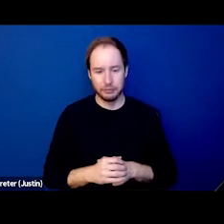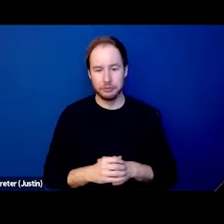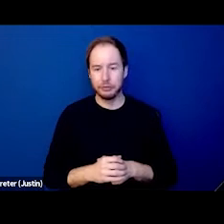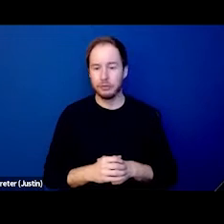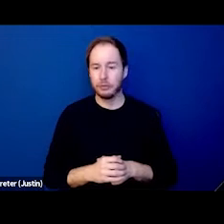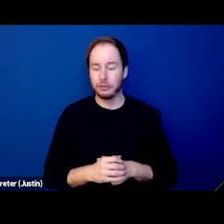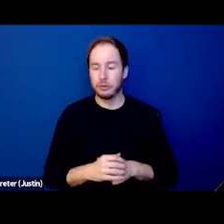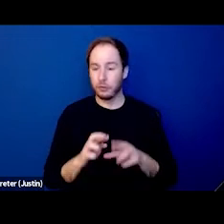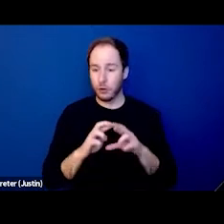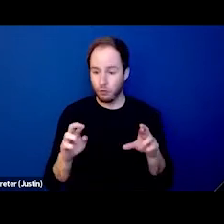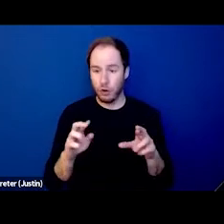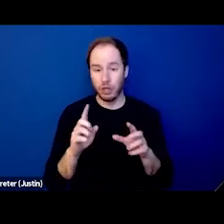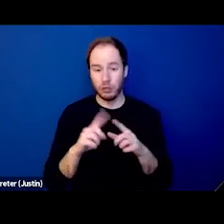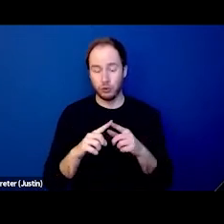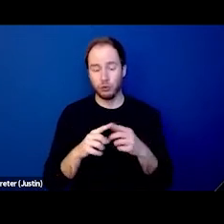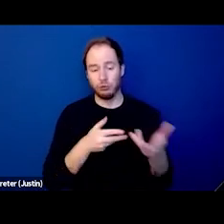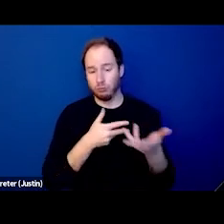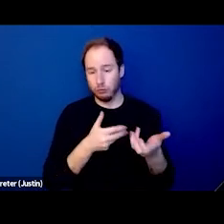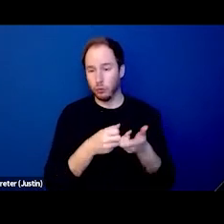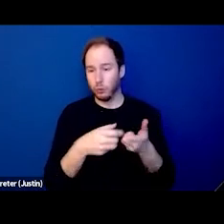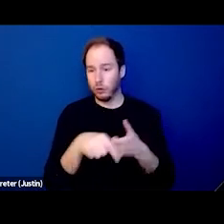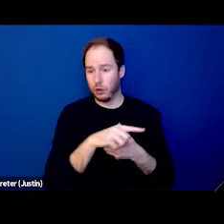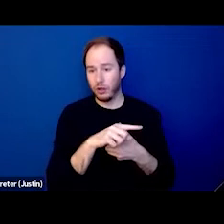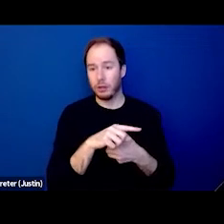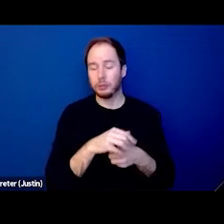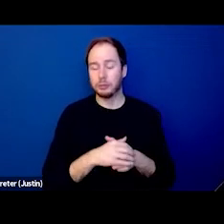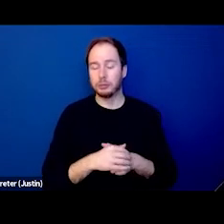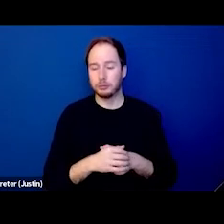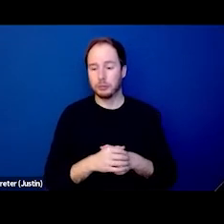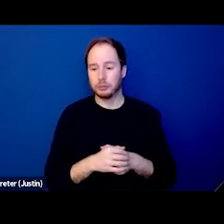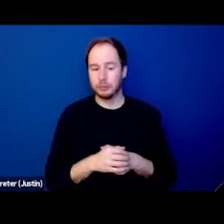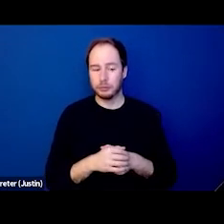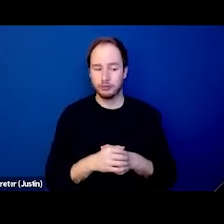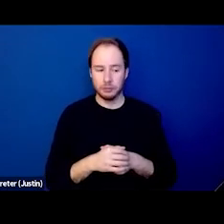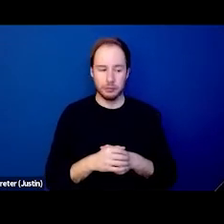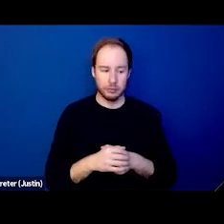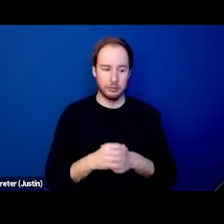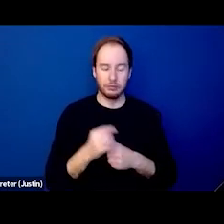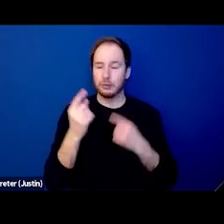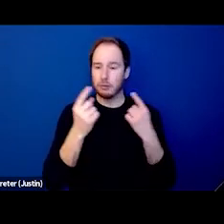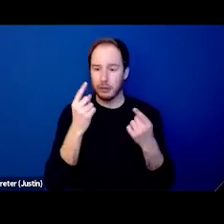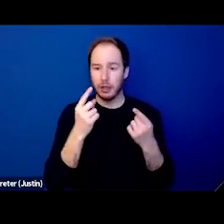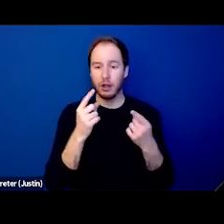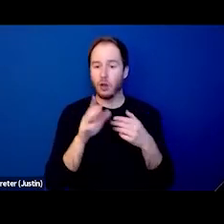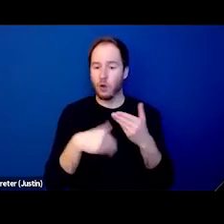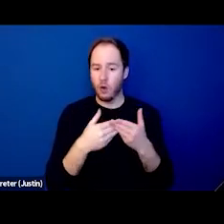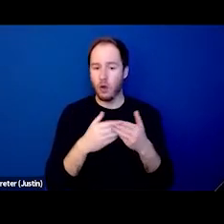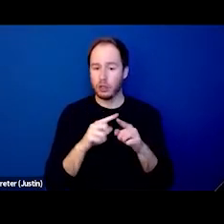and you are ready to engage with your audience, consider that all forms of communications are needed.